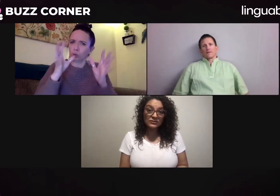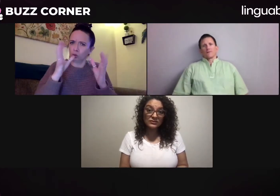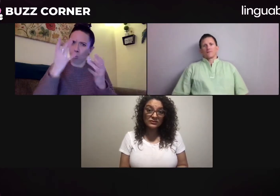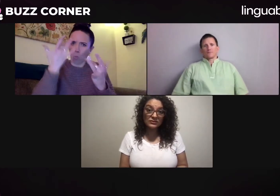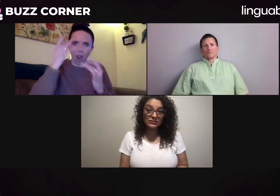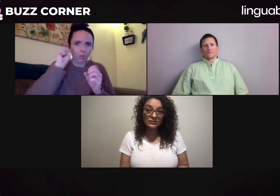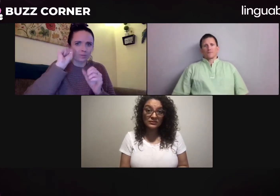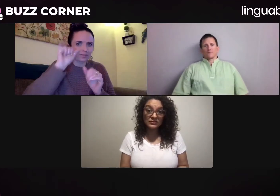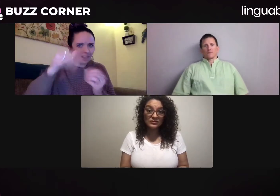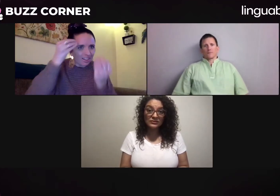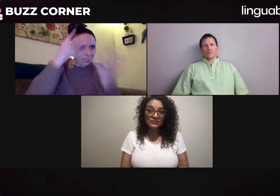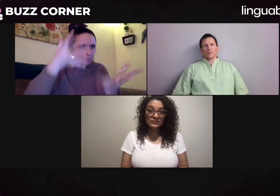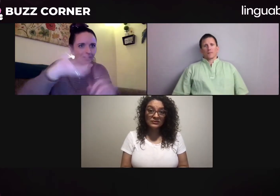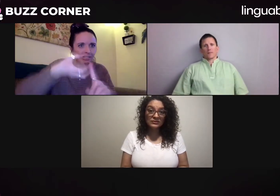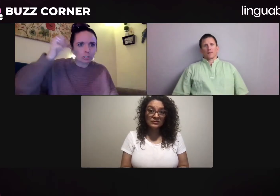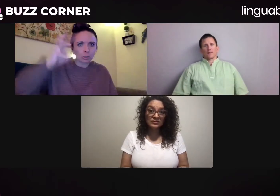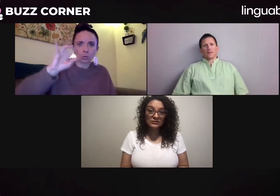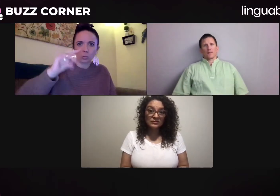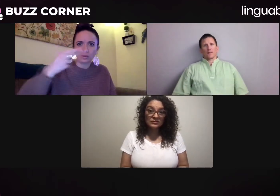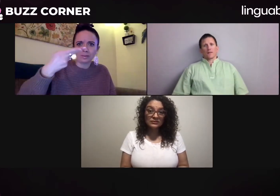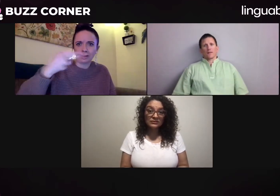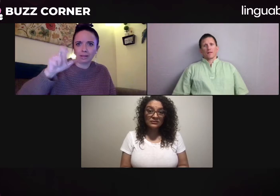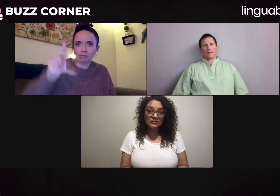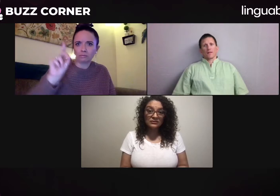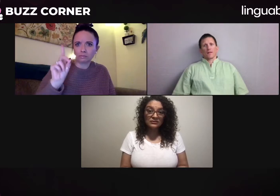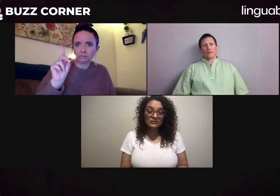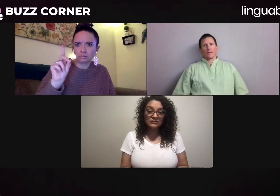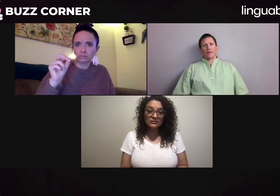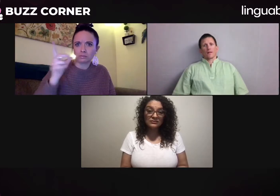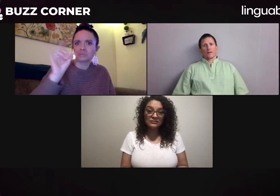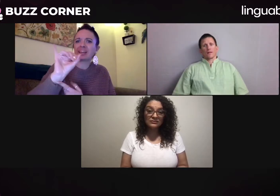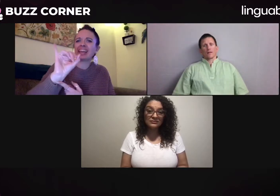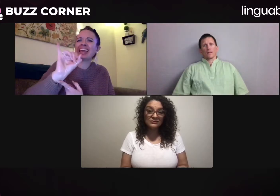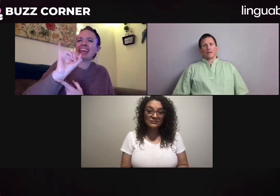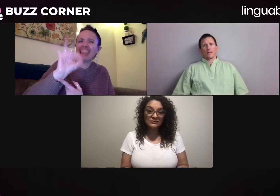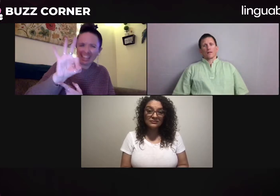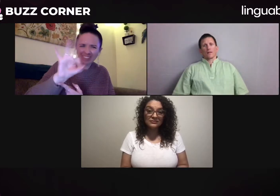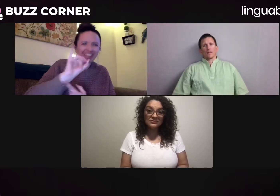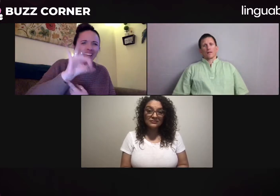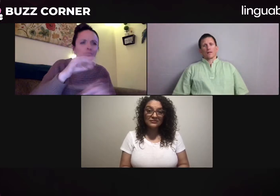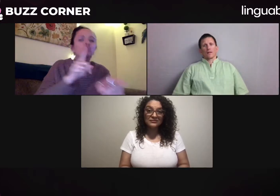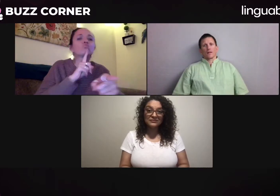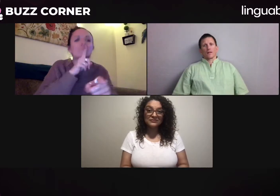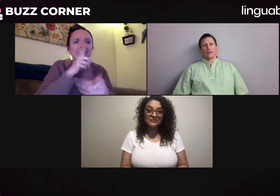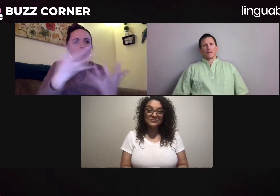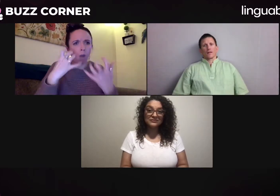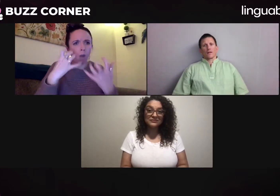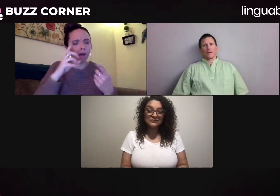And I think the other thing to think about is what interpreters can withhold.